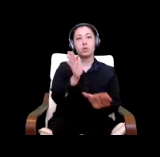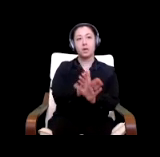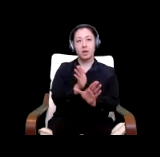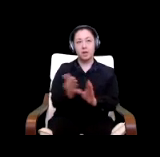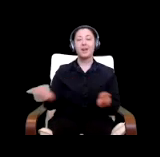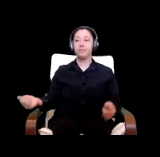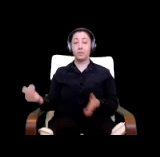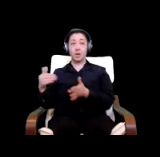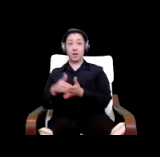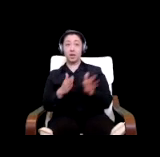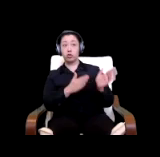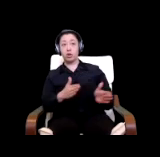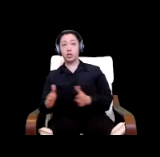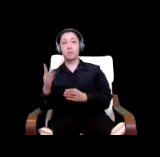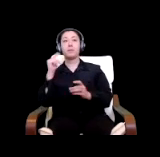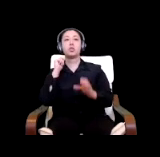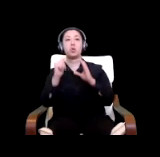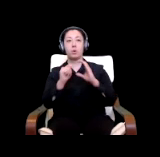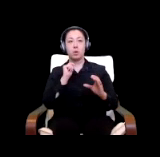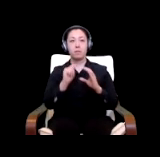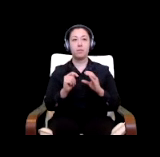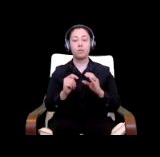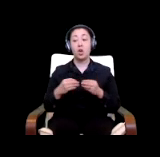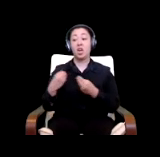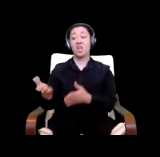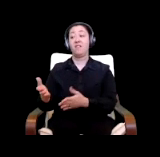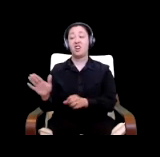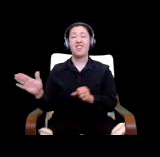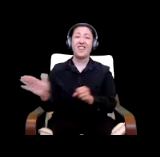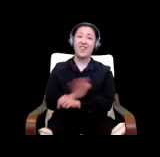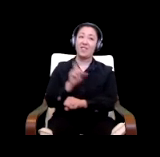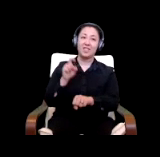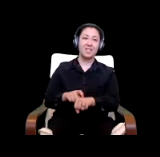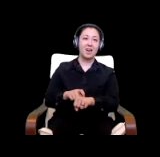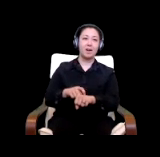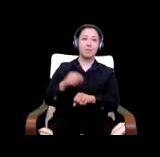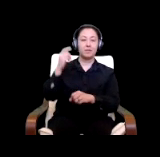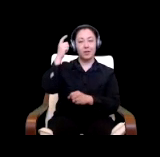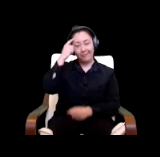providing time to process information and respond. That's huge - we call that Deafblind time.